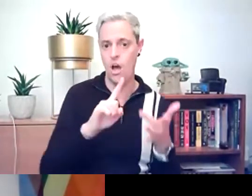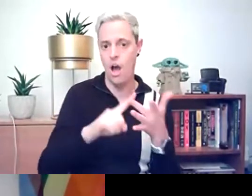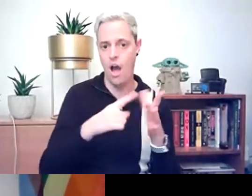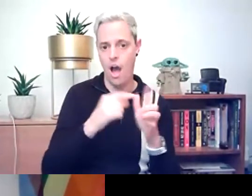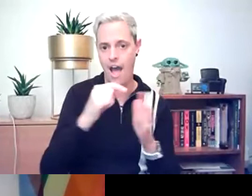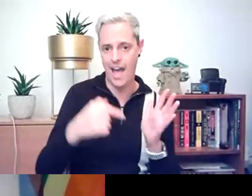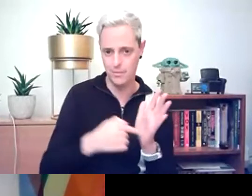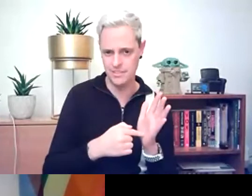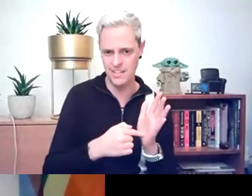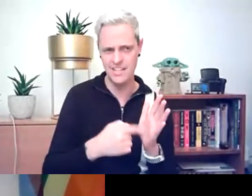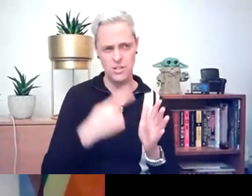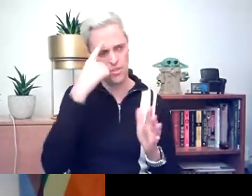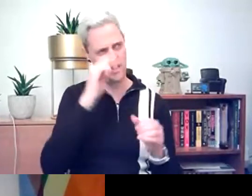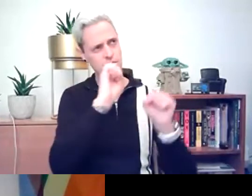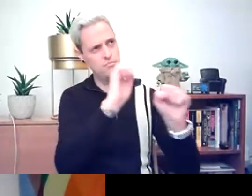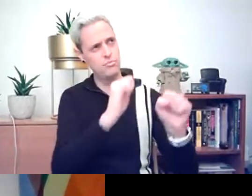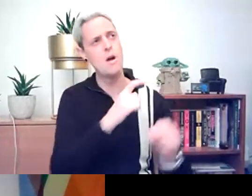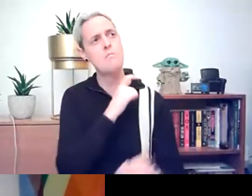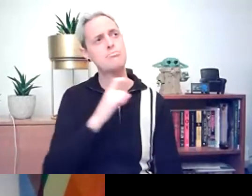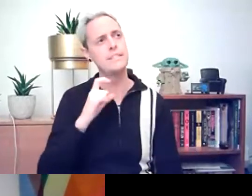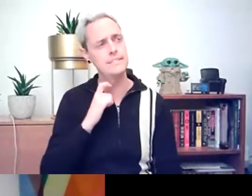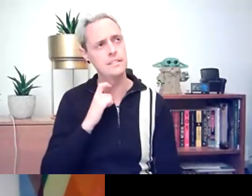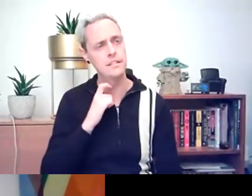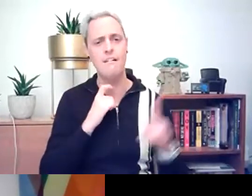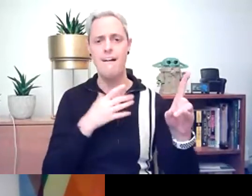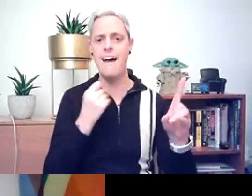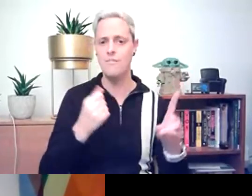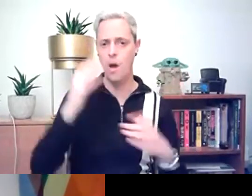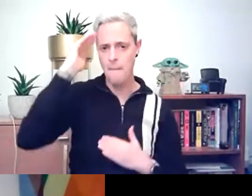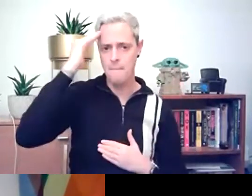I think impressed and it's mines matter. 18:48:27 You know, they're all over the country,